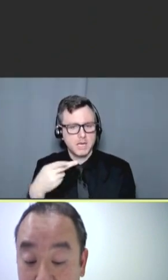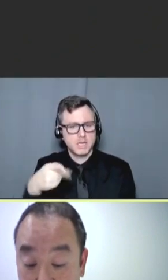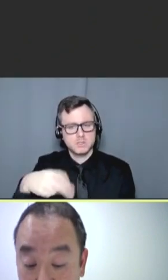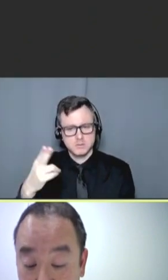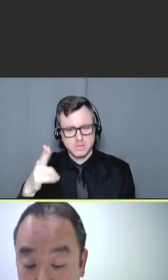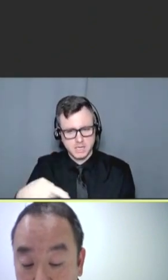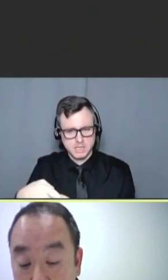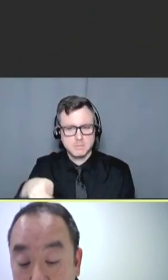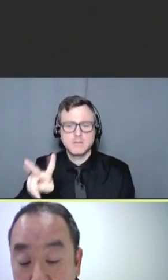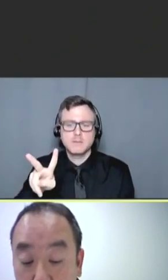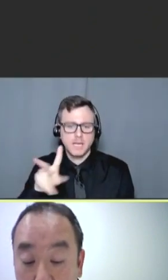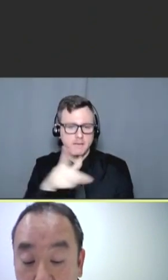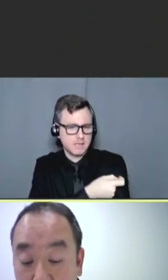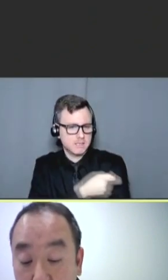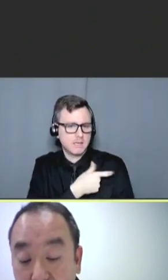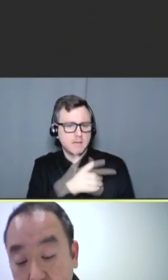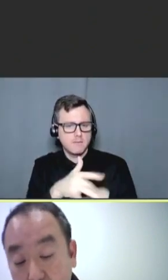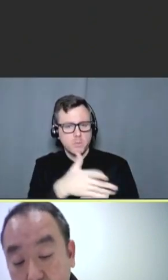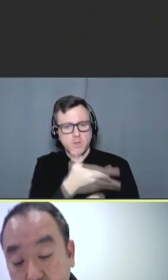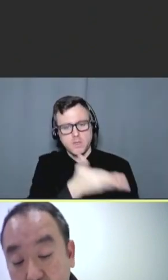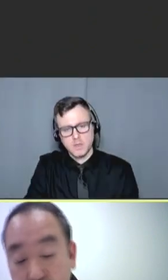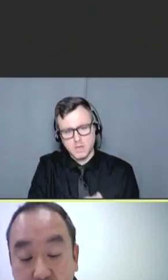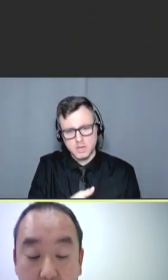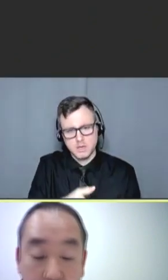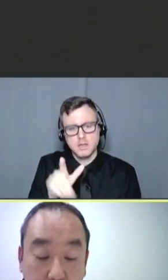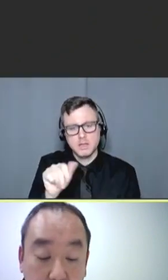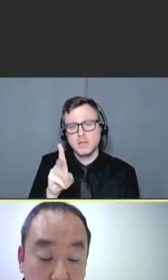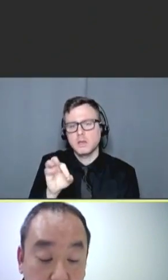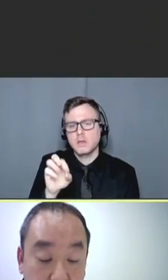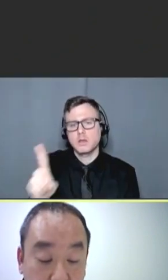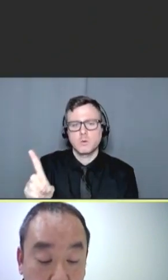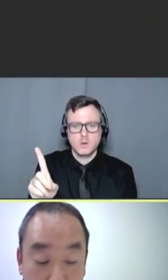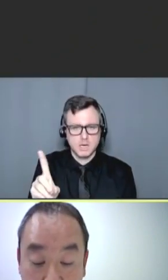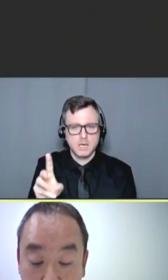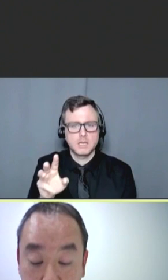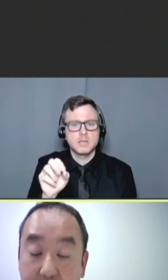session, as well as Lakewood Summer Meltdown, which is a popular summer festival in Lakewood